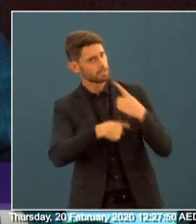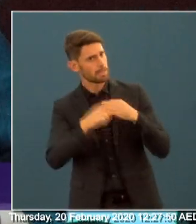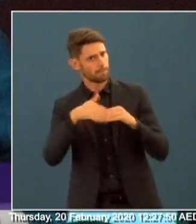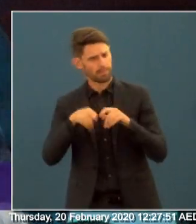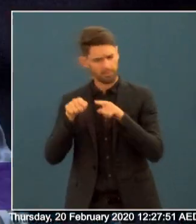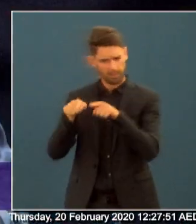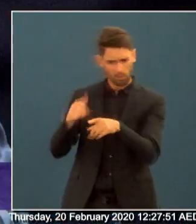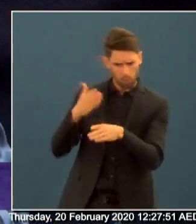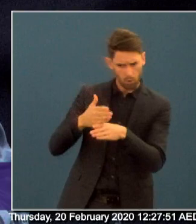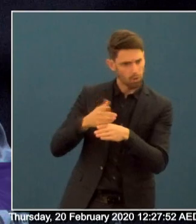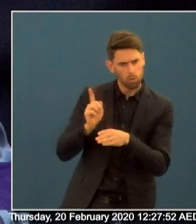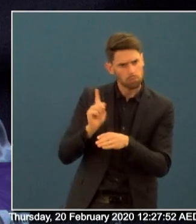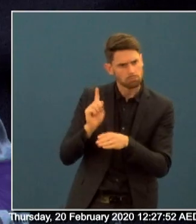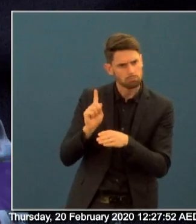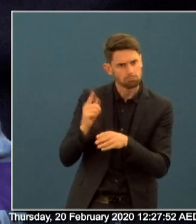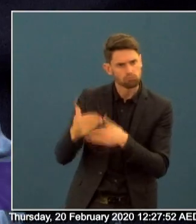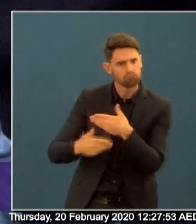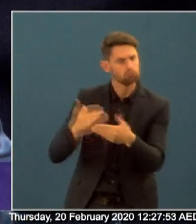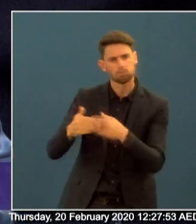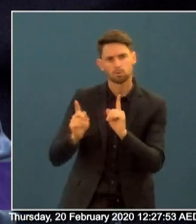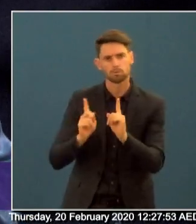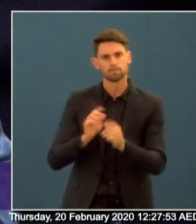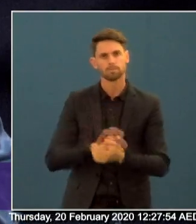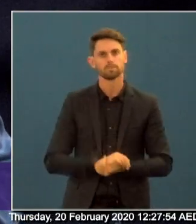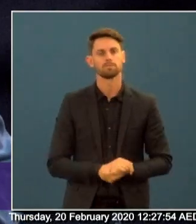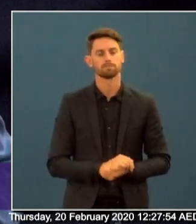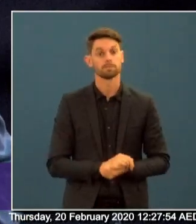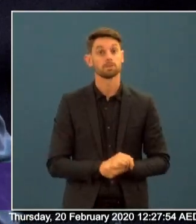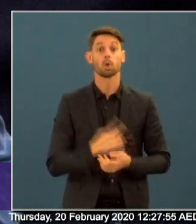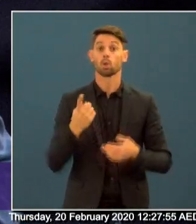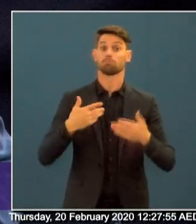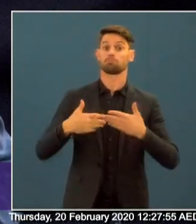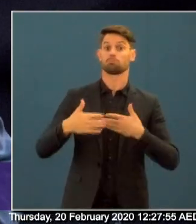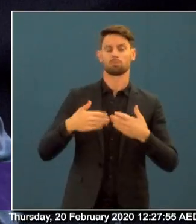The Scoping Review was undertaken by Dr Carmela Salomon and